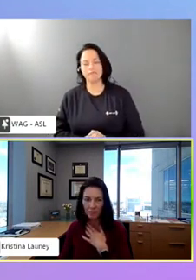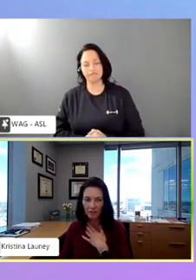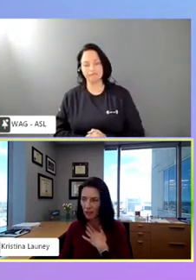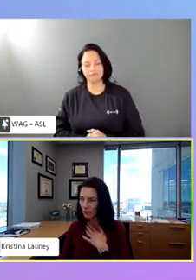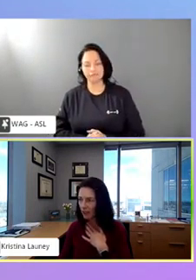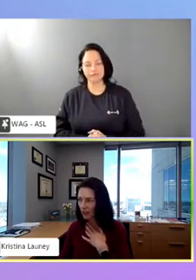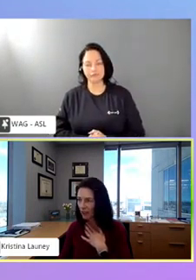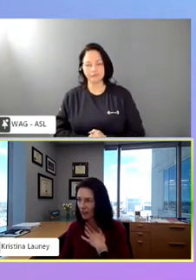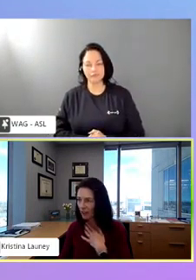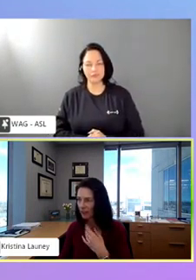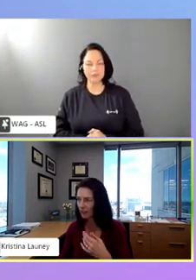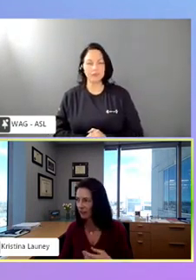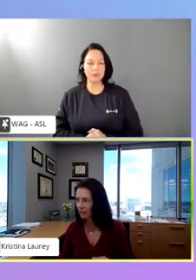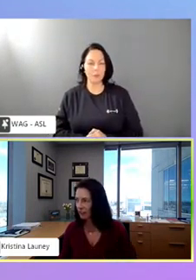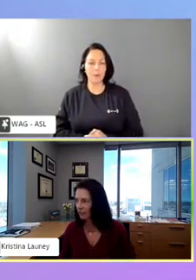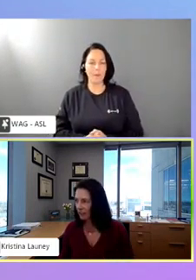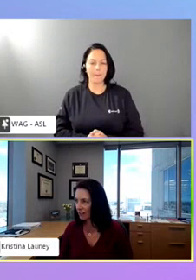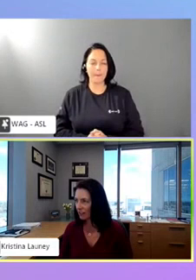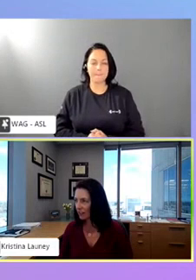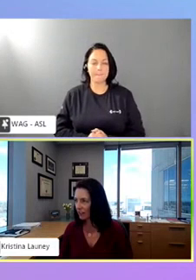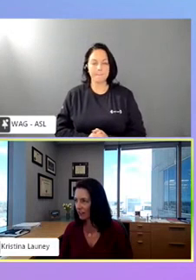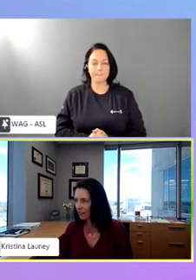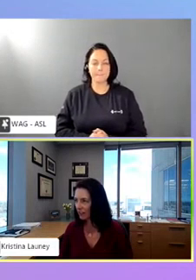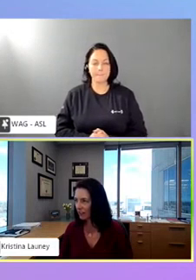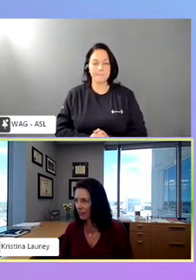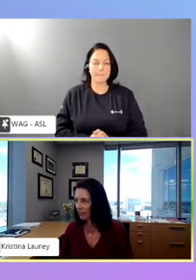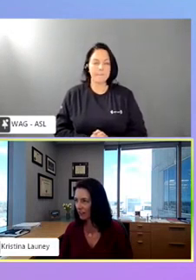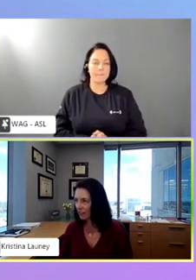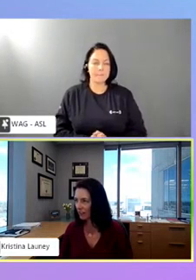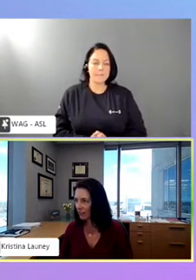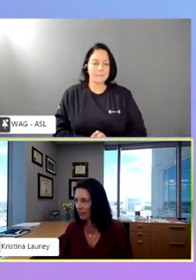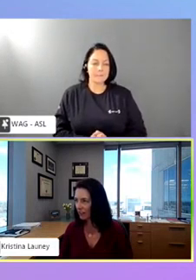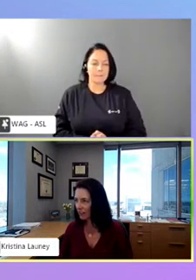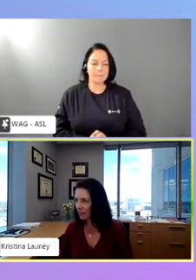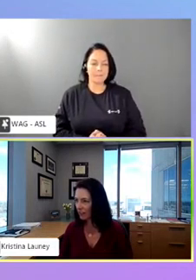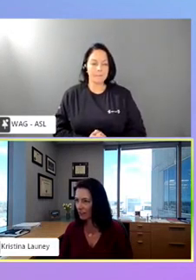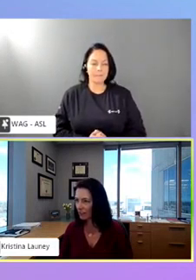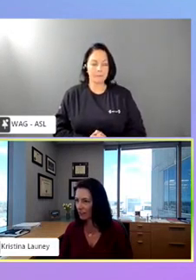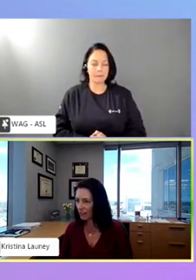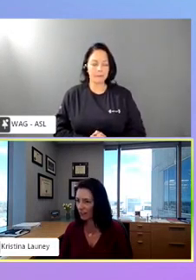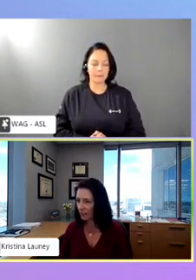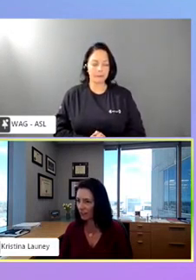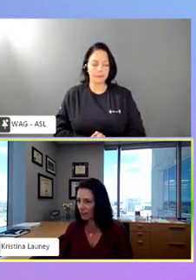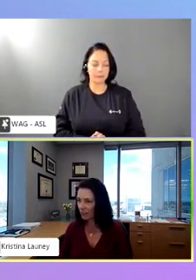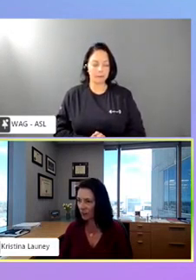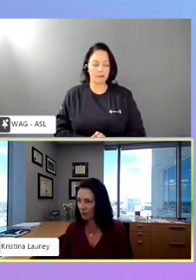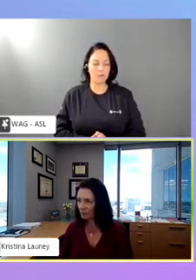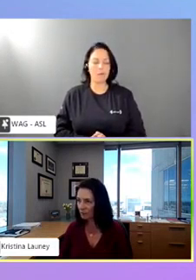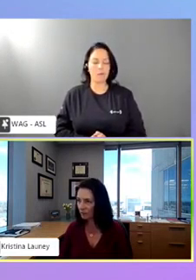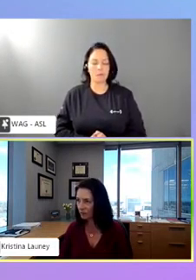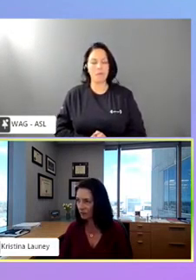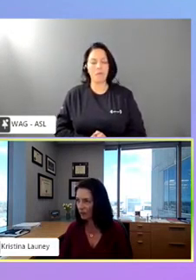view where you get to see a slide ahead. Just so that we don't slow down too much.